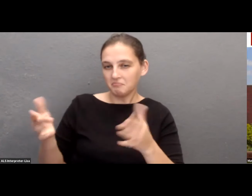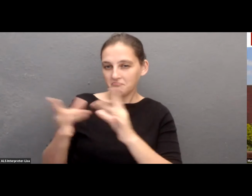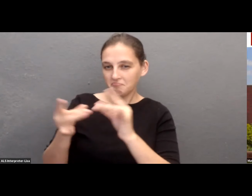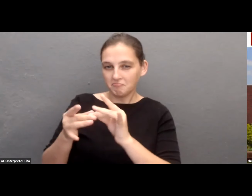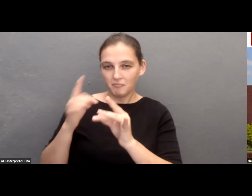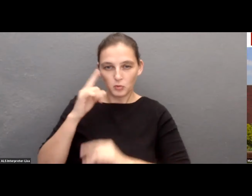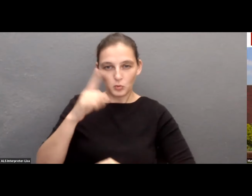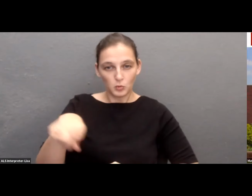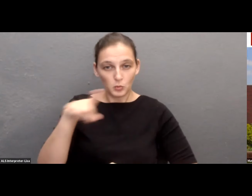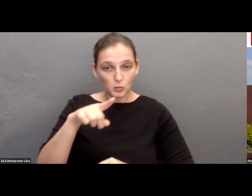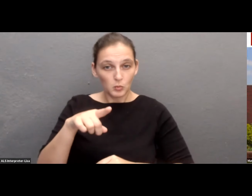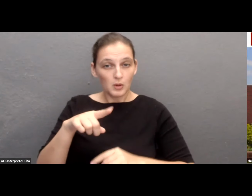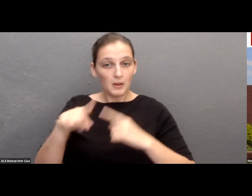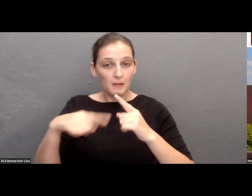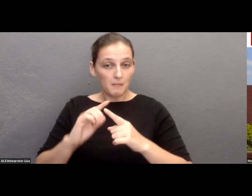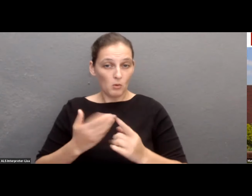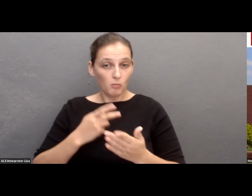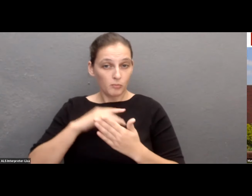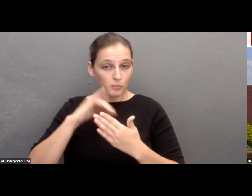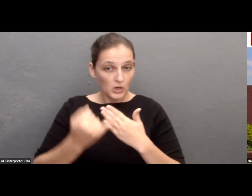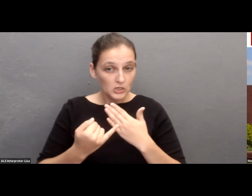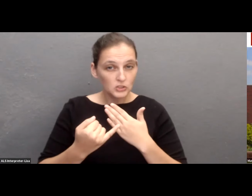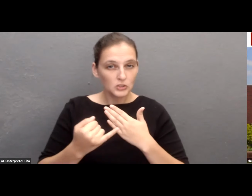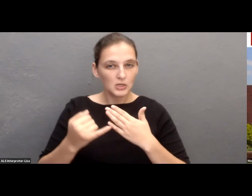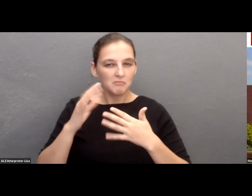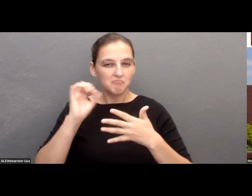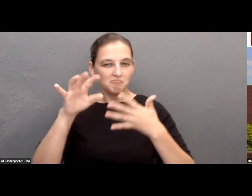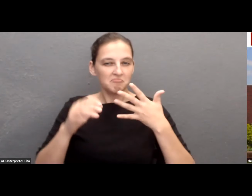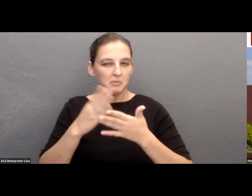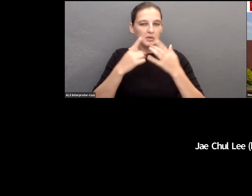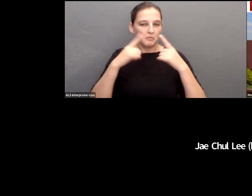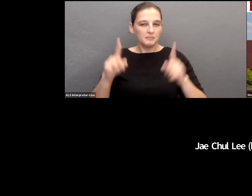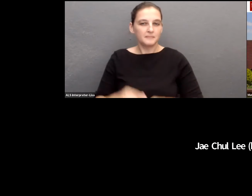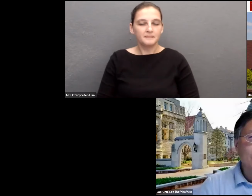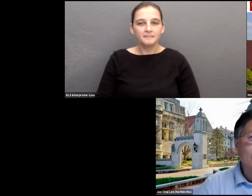about our project and a couple of announcements. Jay Chul.